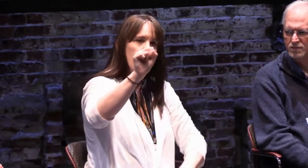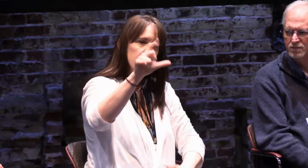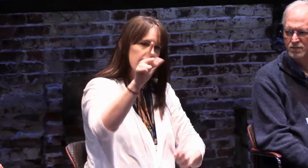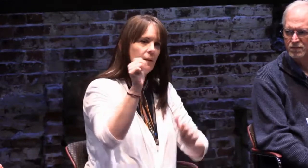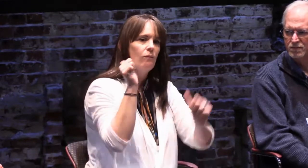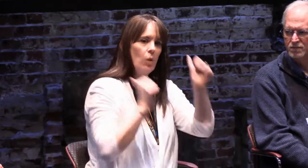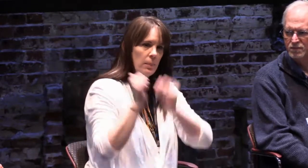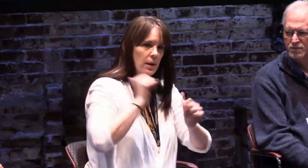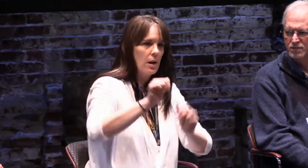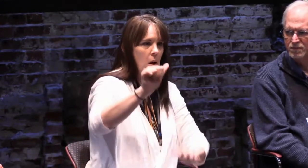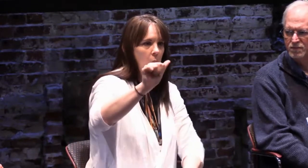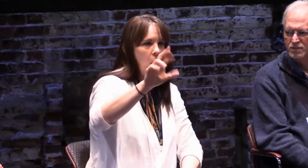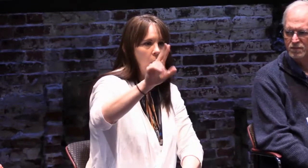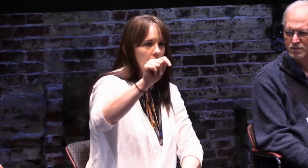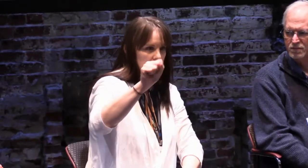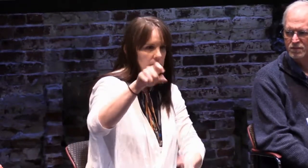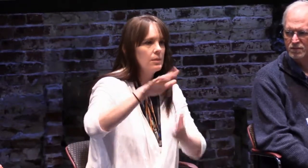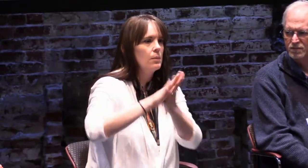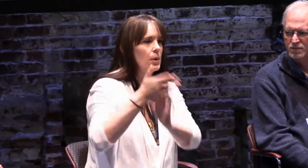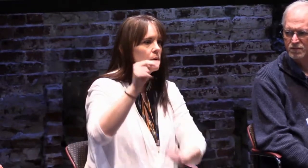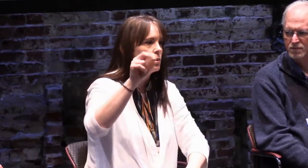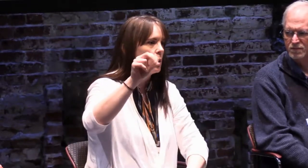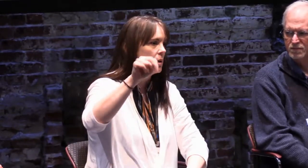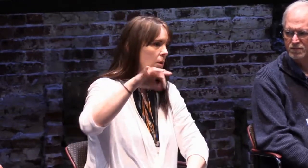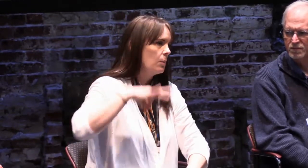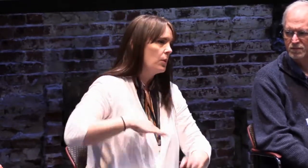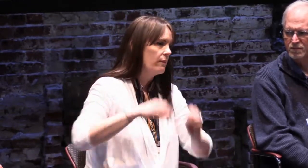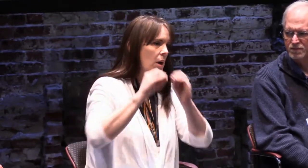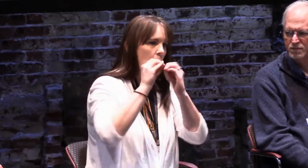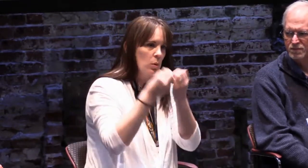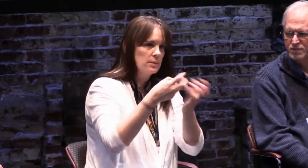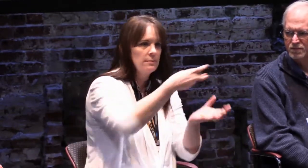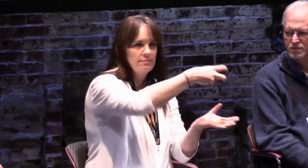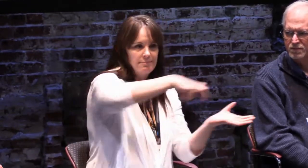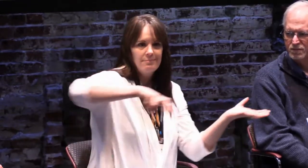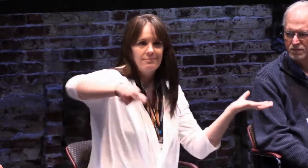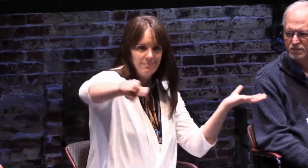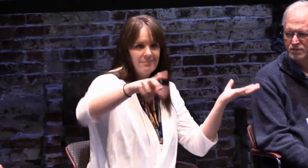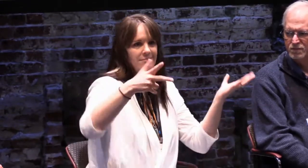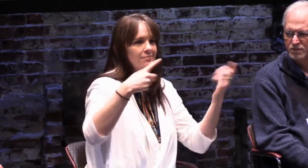That's where the visions were changed. That's where ASL Image Imagination Theater was produced,